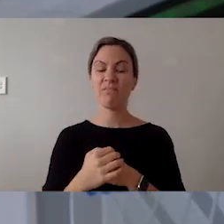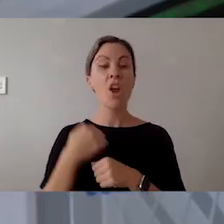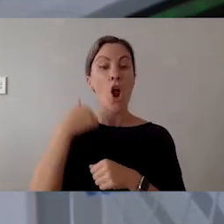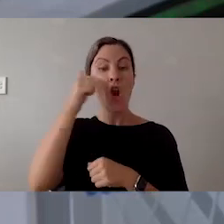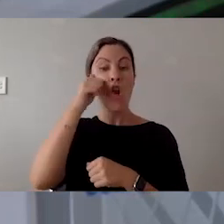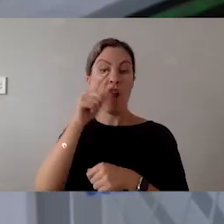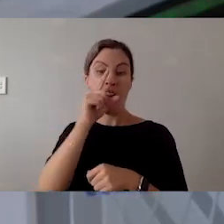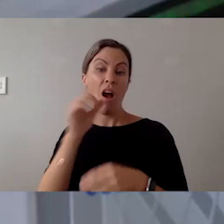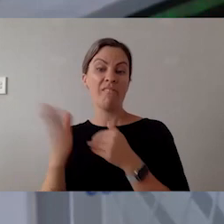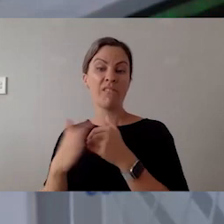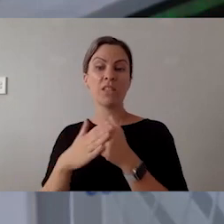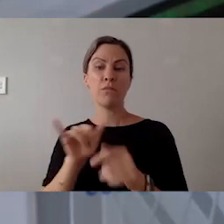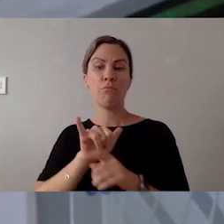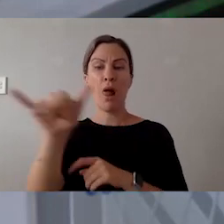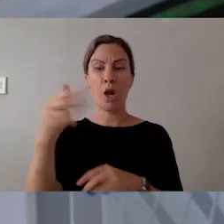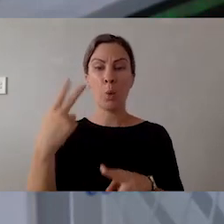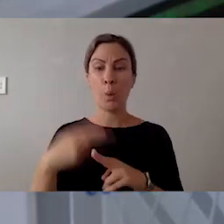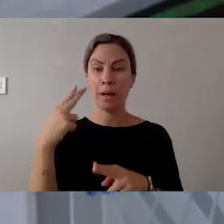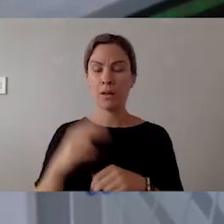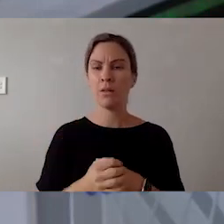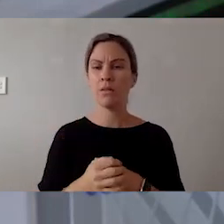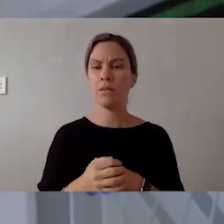fix a plane versus how fast I could fix a plane when I didn't want to